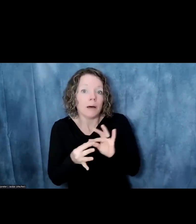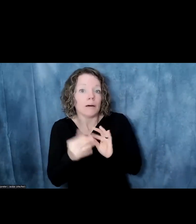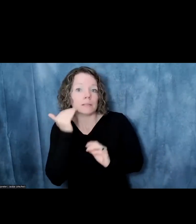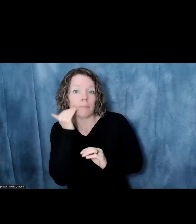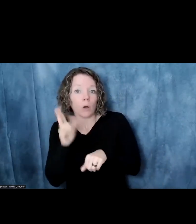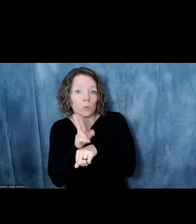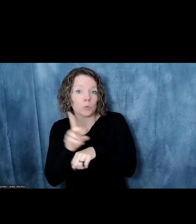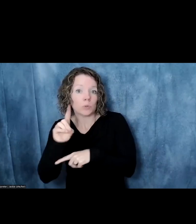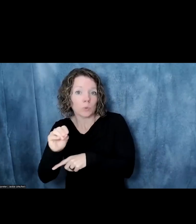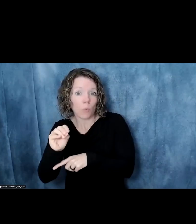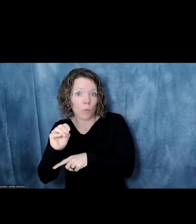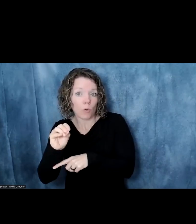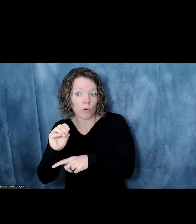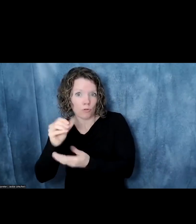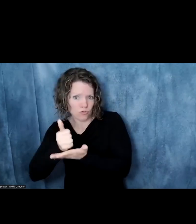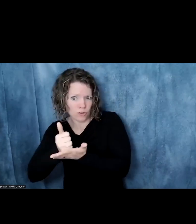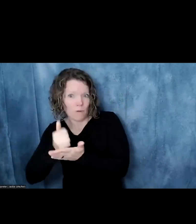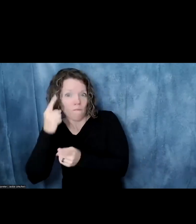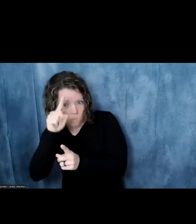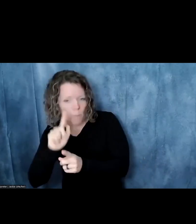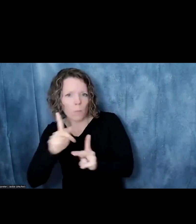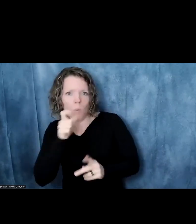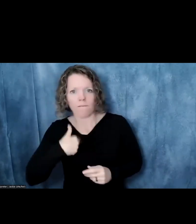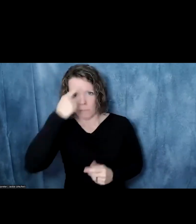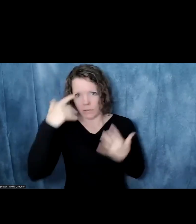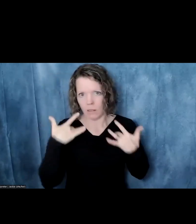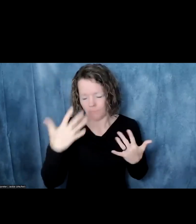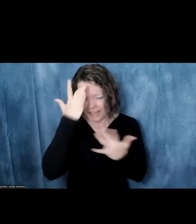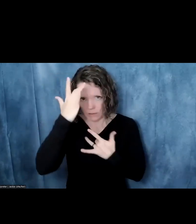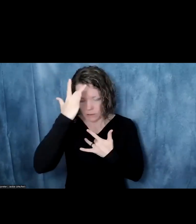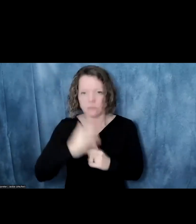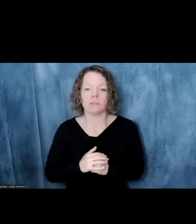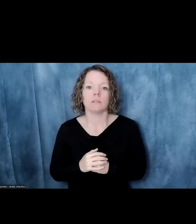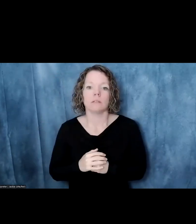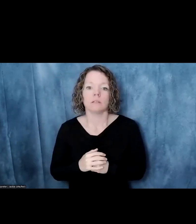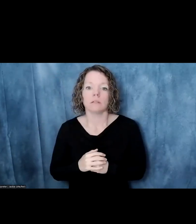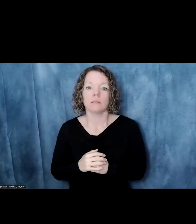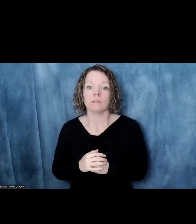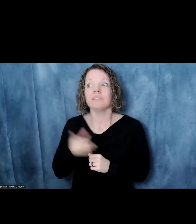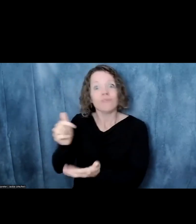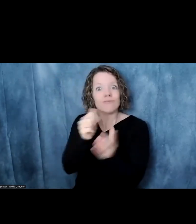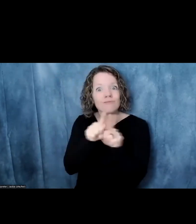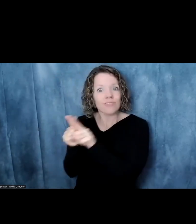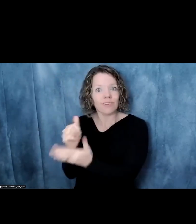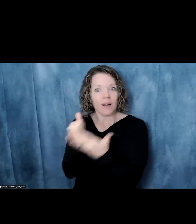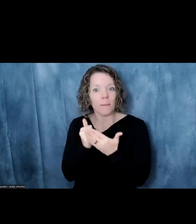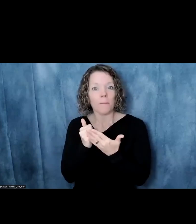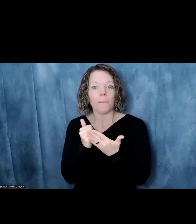people with mental illness and for advancing our understanding of how to deliver safe and effective